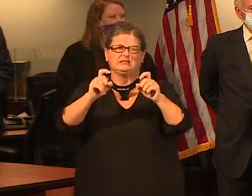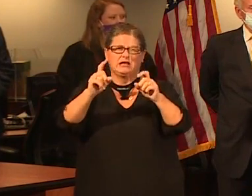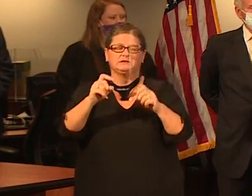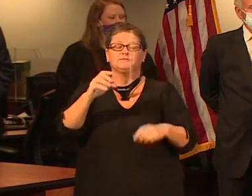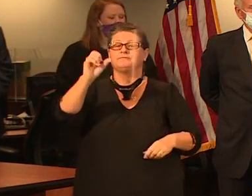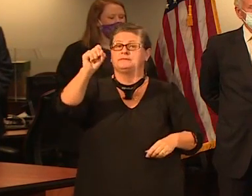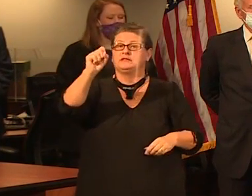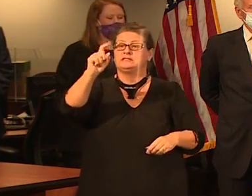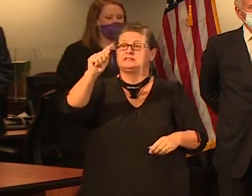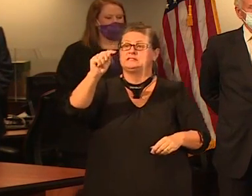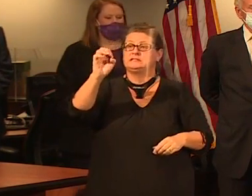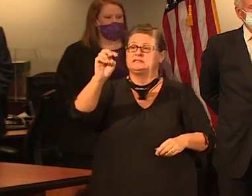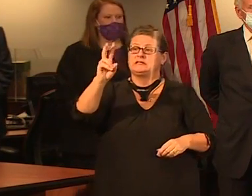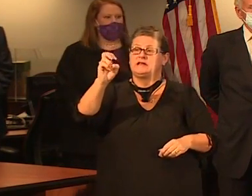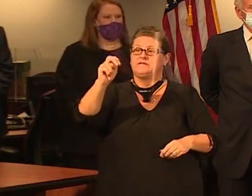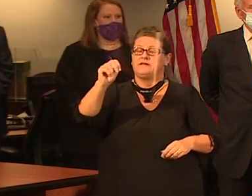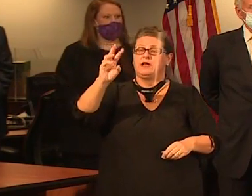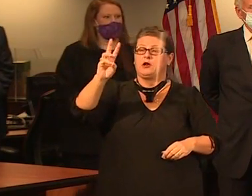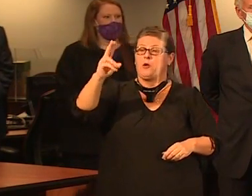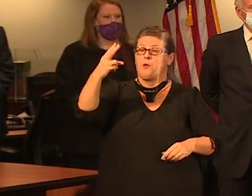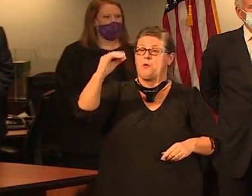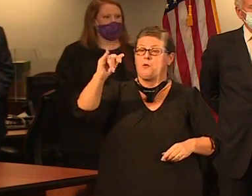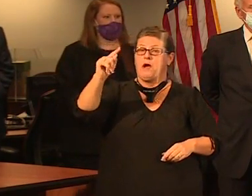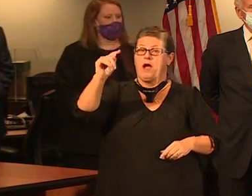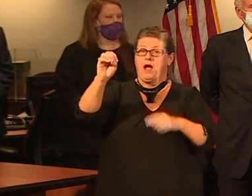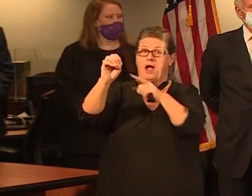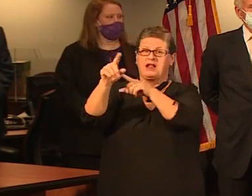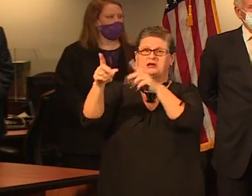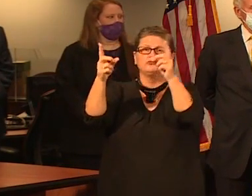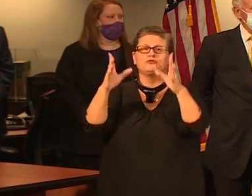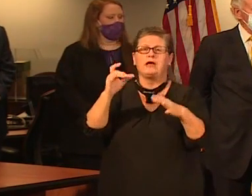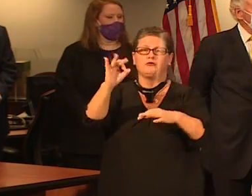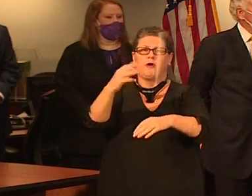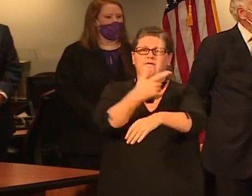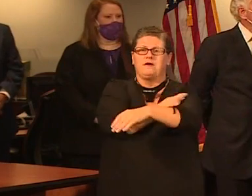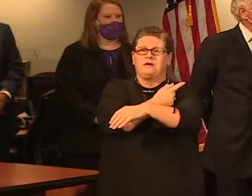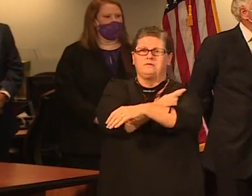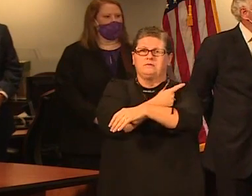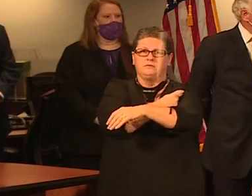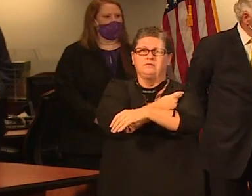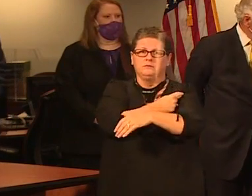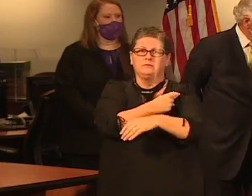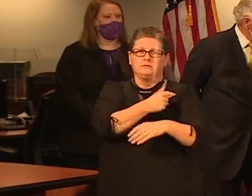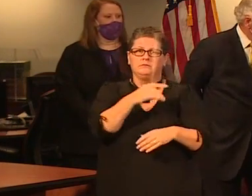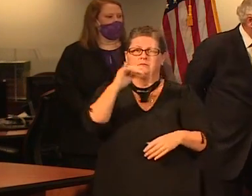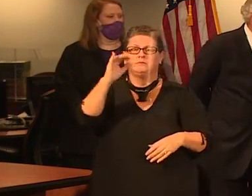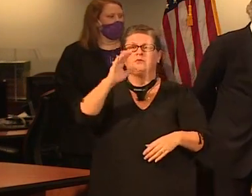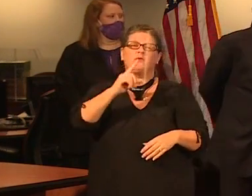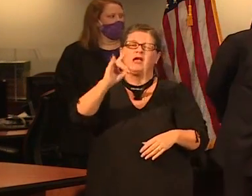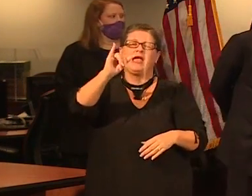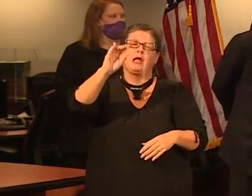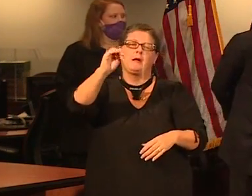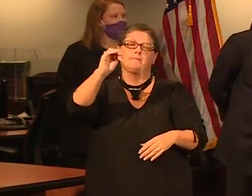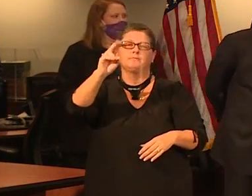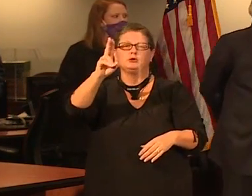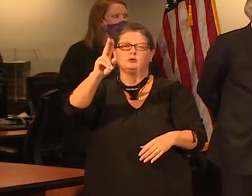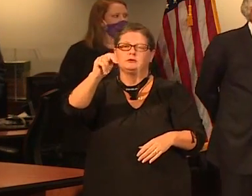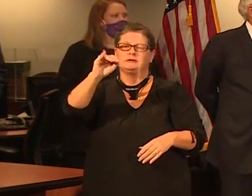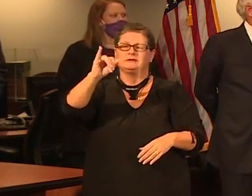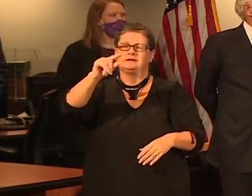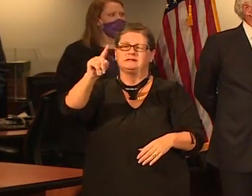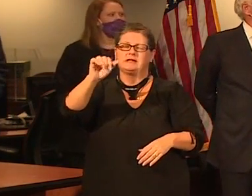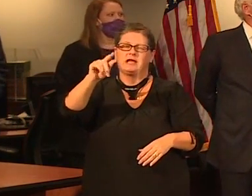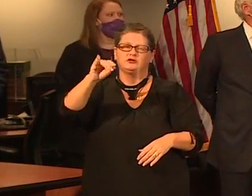I WILL NOW TURN THE FLOOR OVER TO STEVEN WHITE, WHO IS OUR DIRECTOR OF IMMUNIZATIONS, TO PROVIDE MORE INFORMATION ABOUT OUR PLANNING EFFORTS.